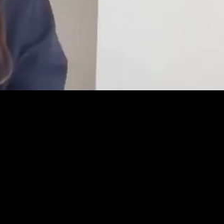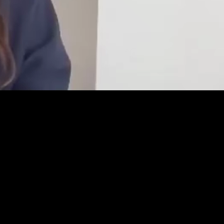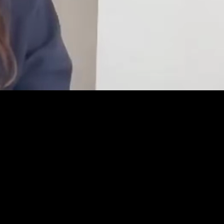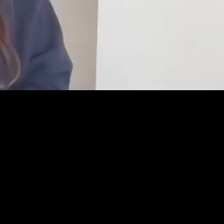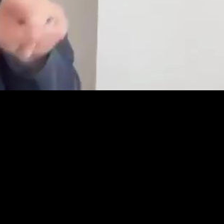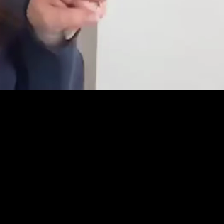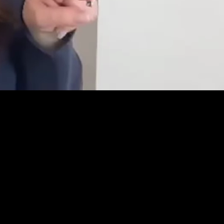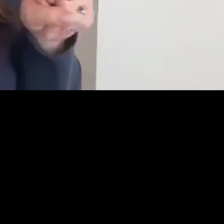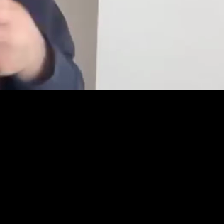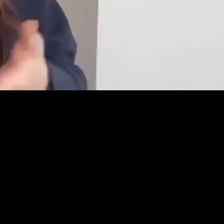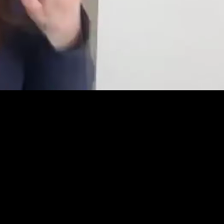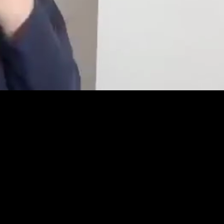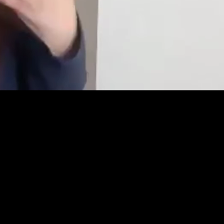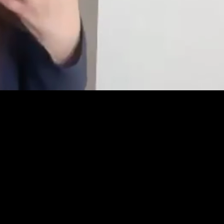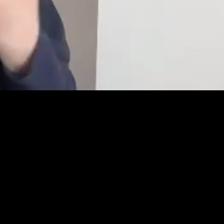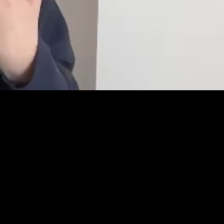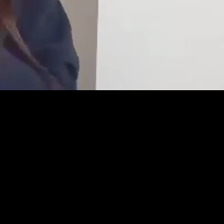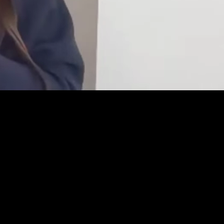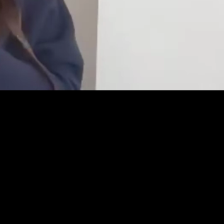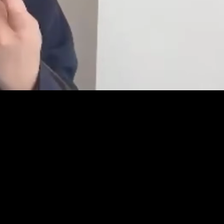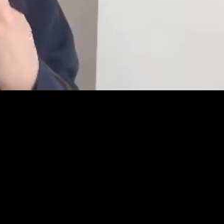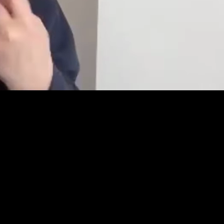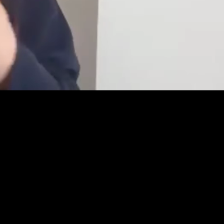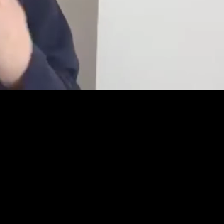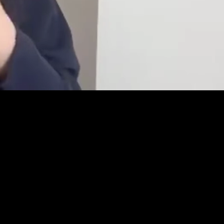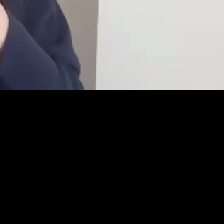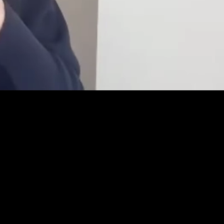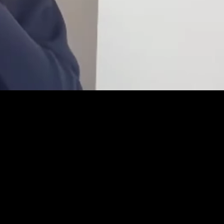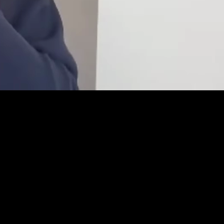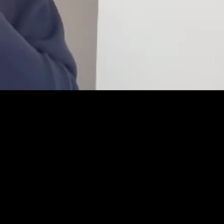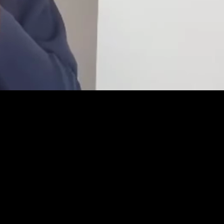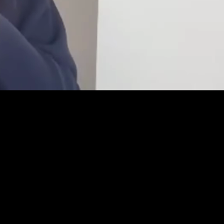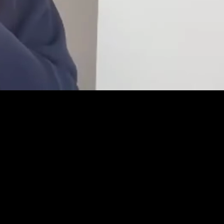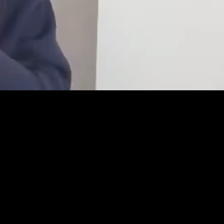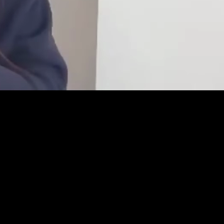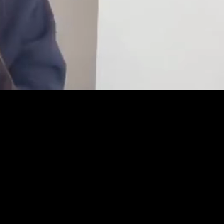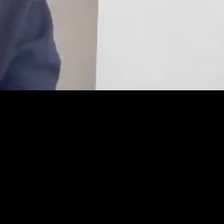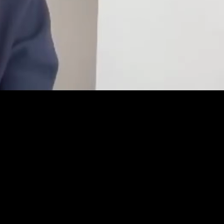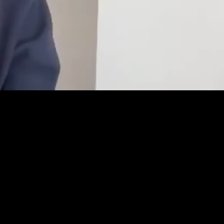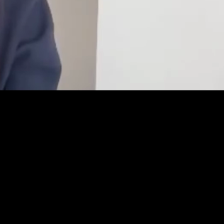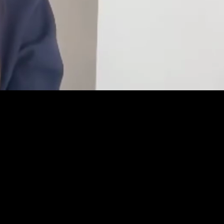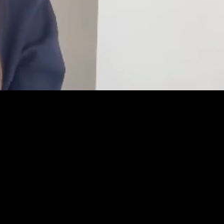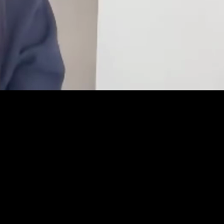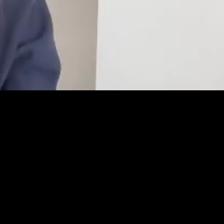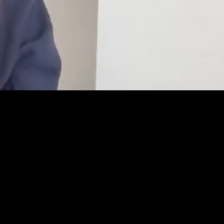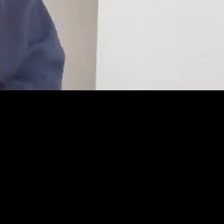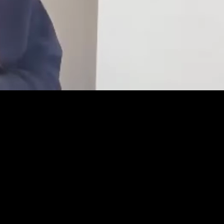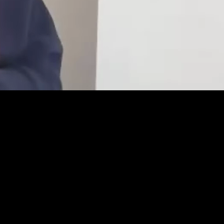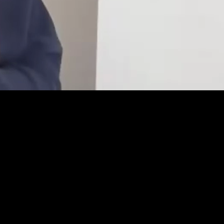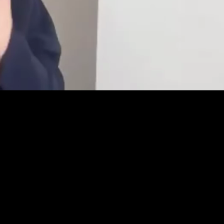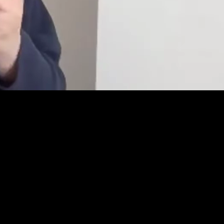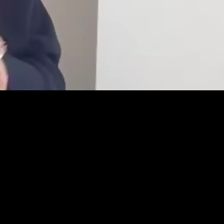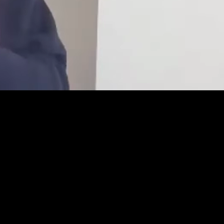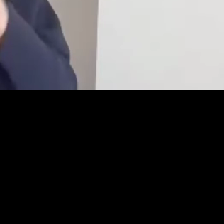If you've got any doubts about that or you haven't got analytics and you'd like to have it, either on a website that you already have or that you're planning